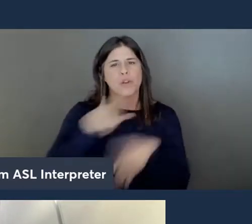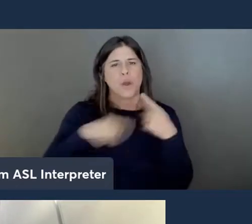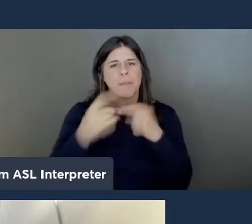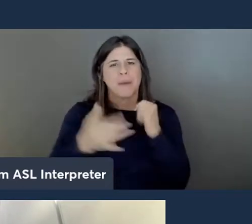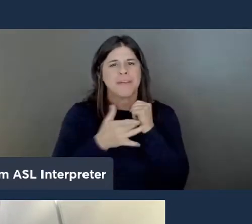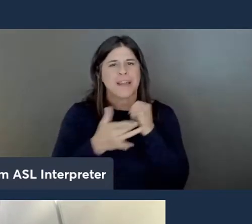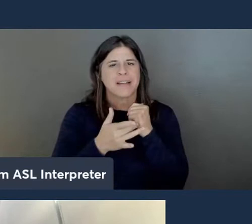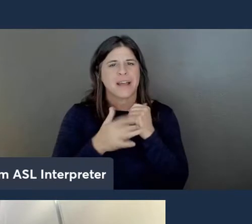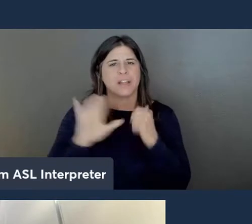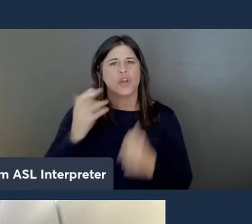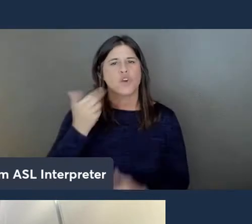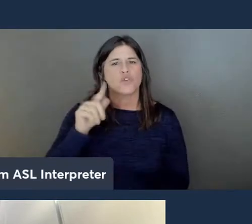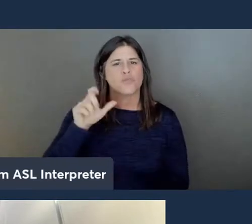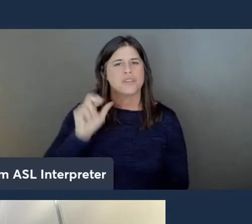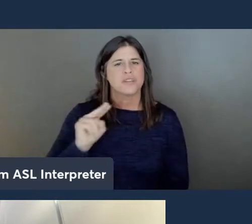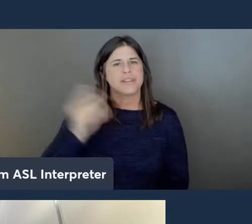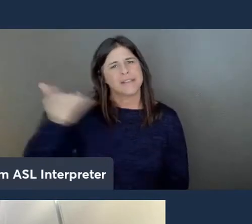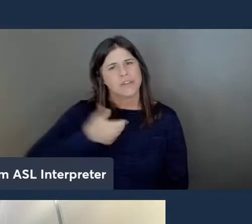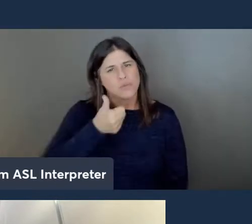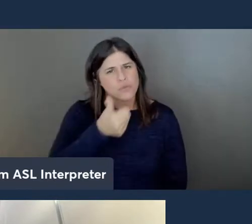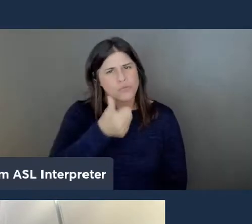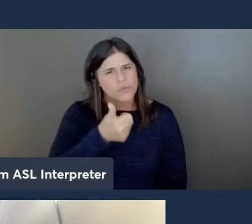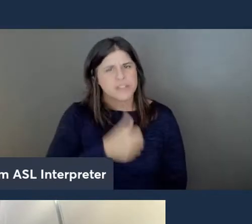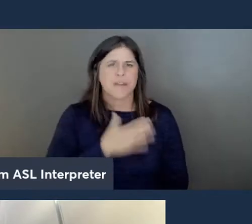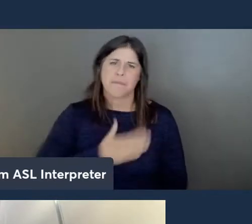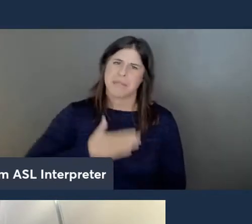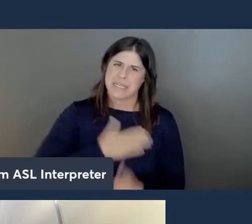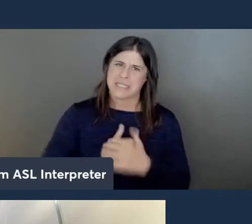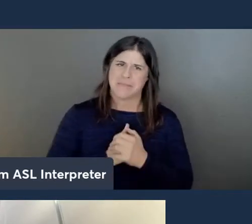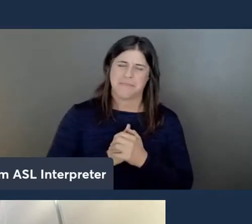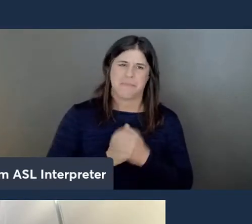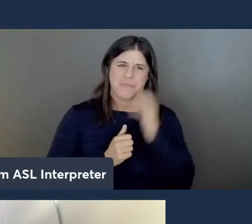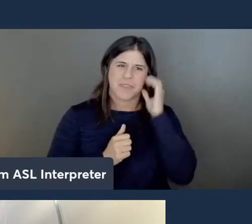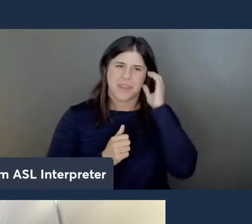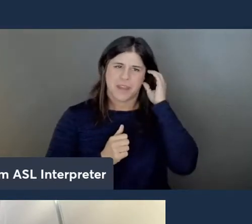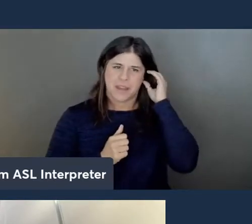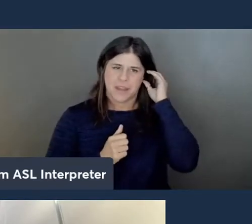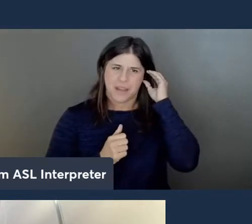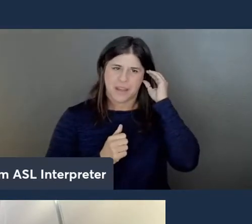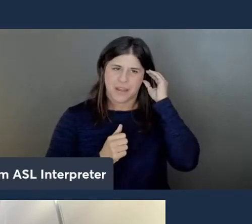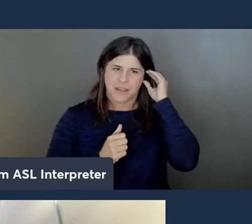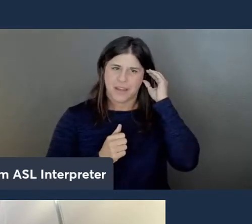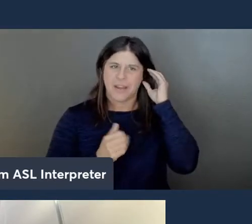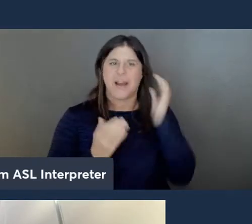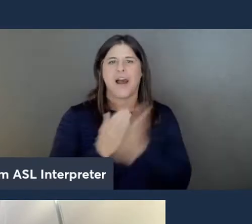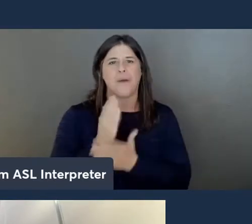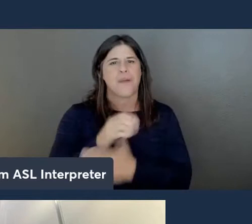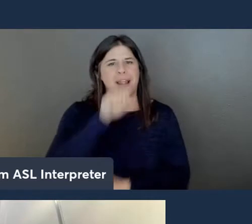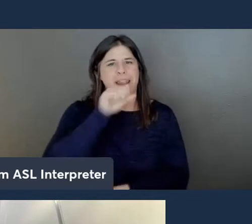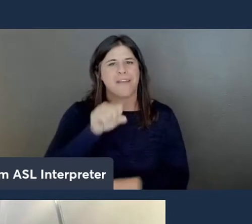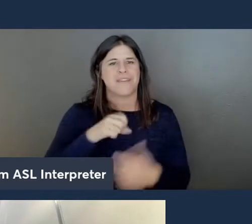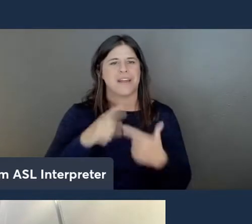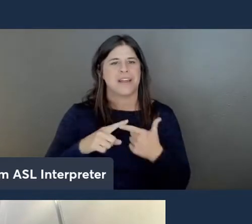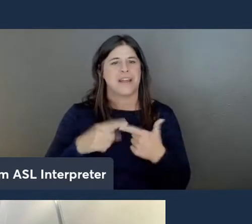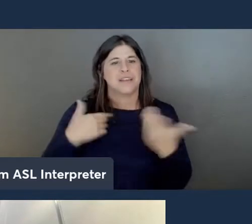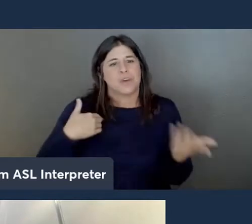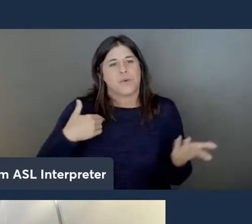Christian, introduce yourself, please. All right, I'd love to. Yep, so my name is Christian